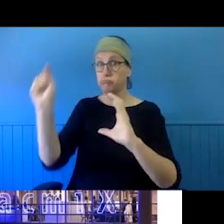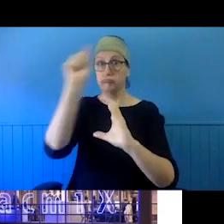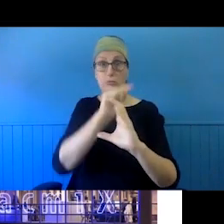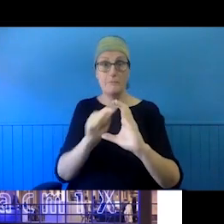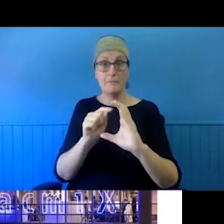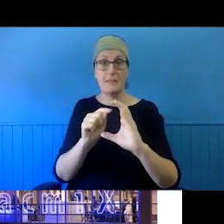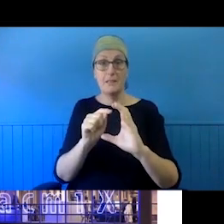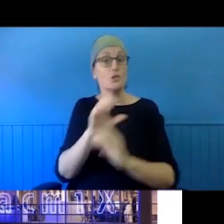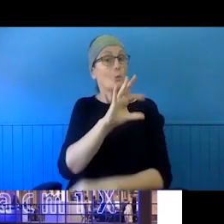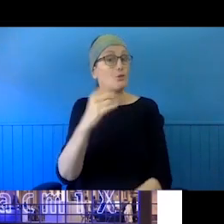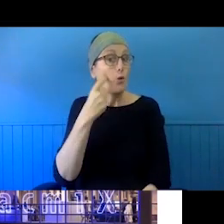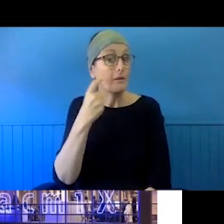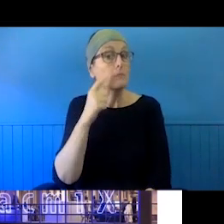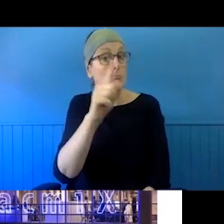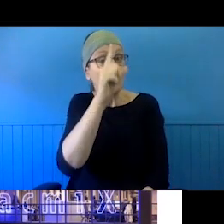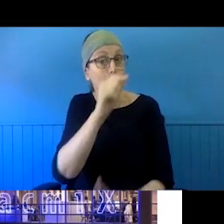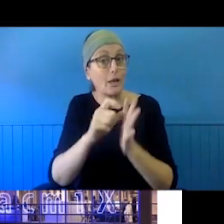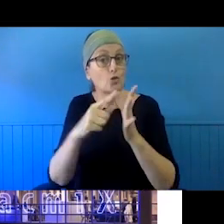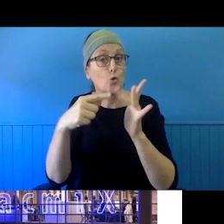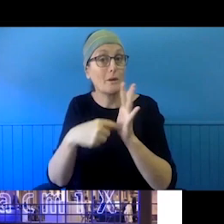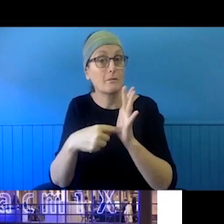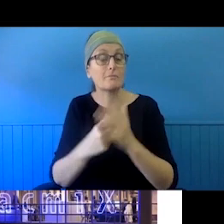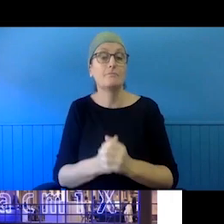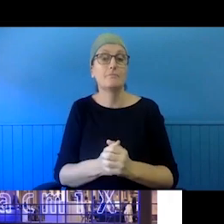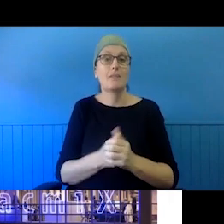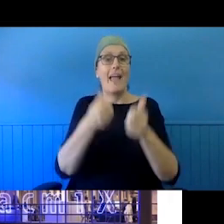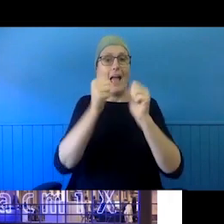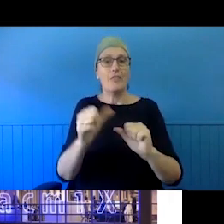passionate about the whole subject of creative entrepreneurship and new